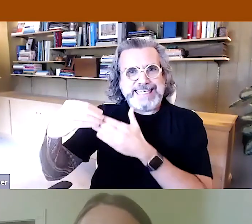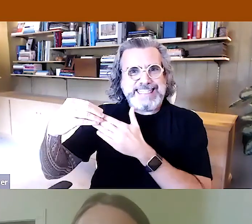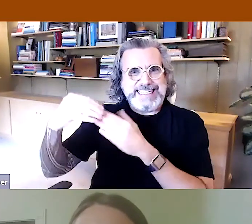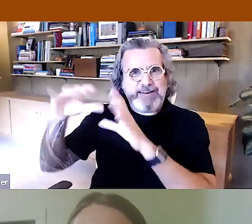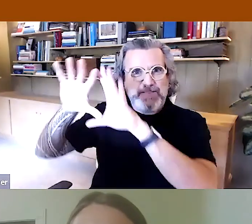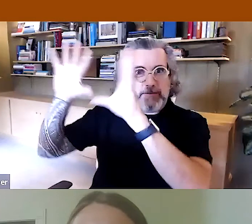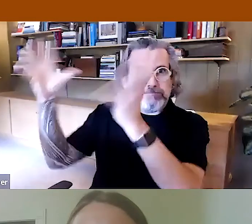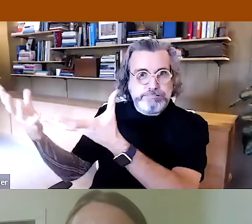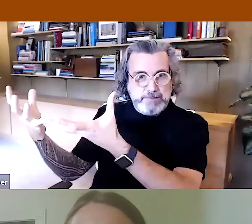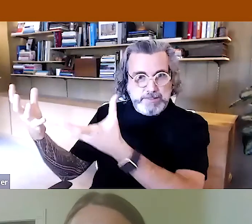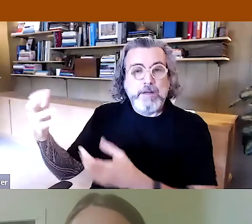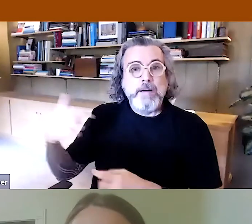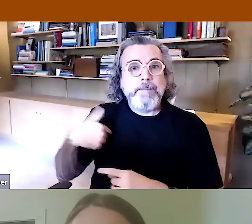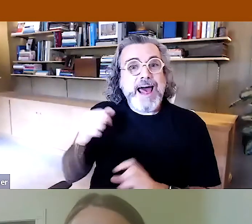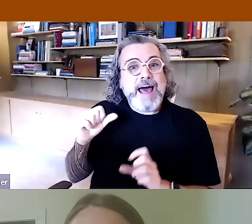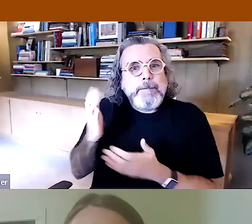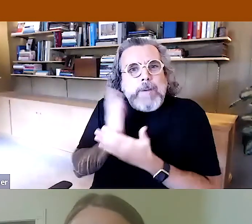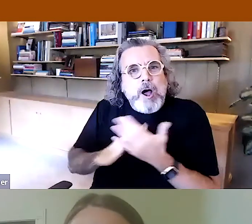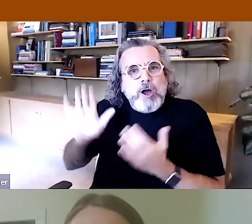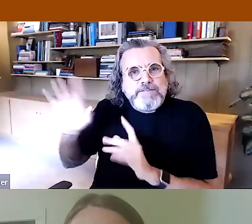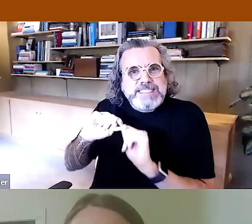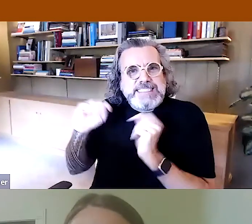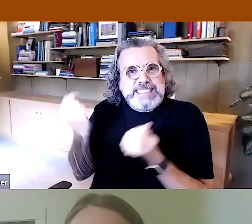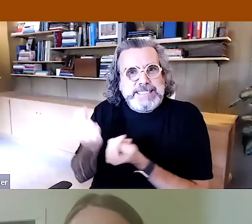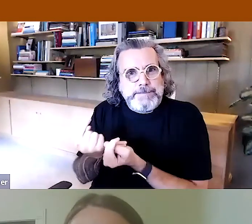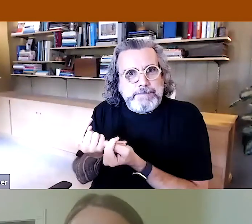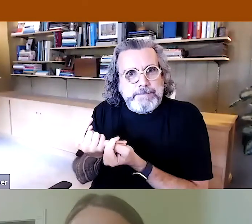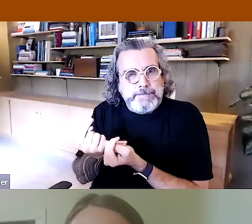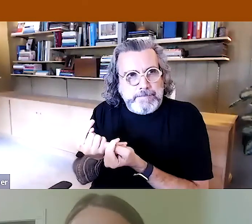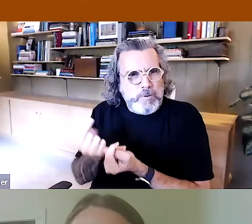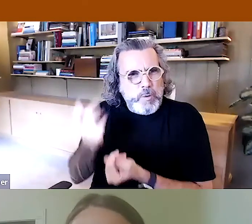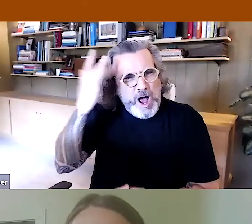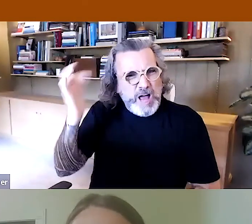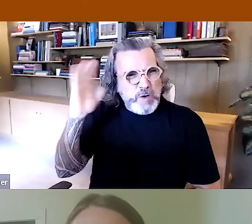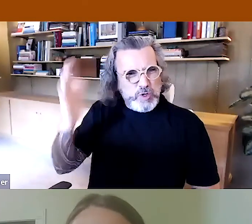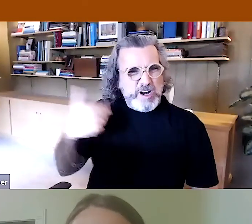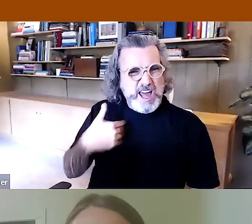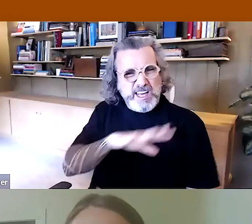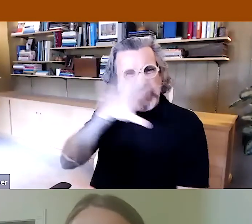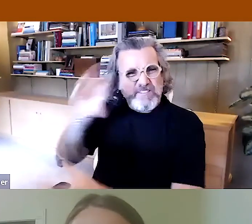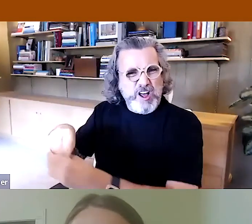to work with them. I am not the PI, I'm not the lead of the team,